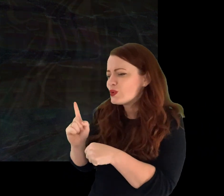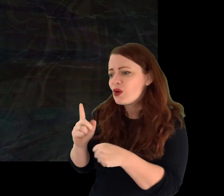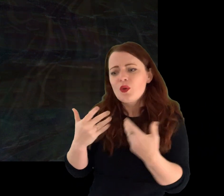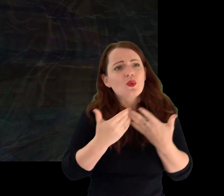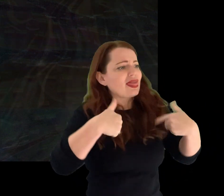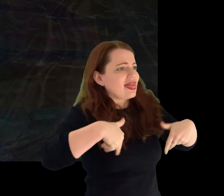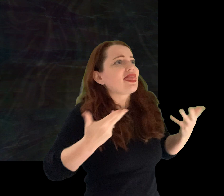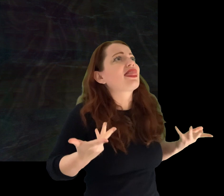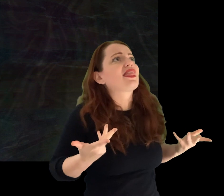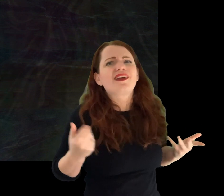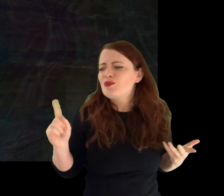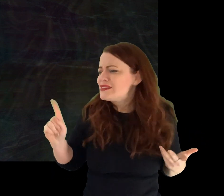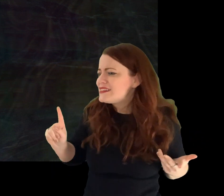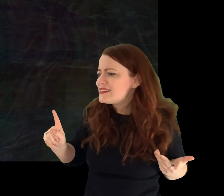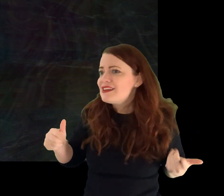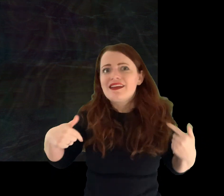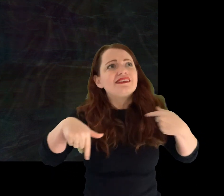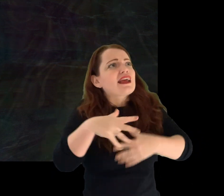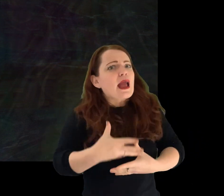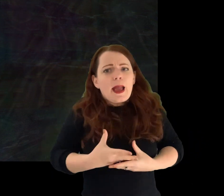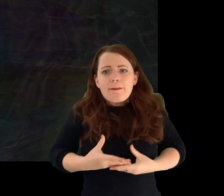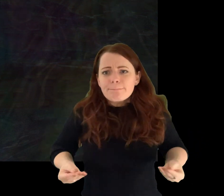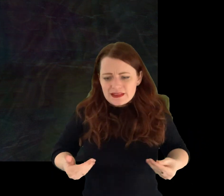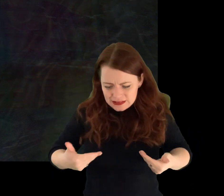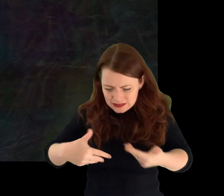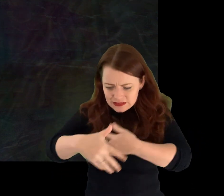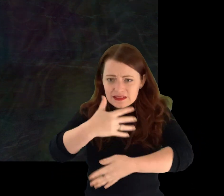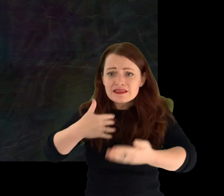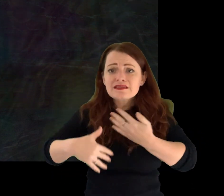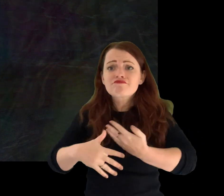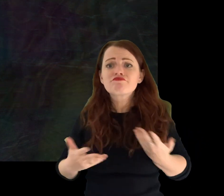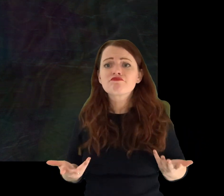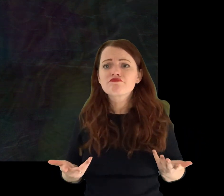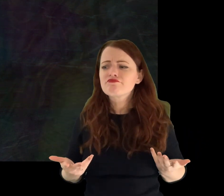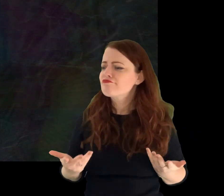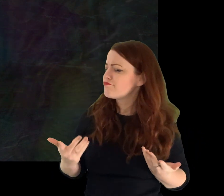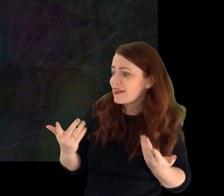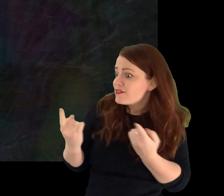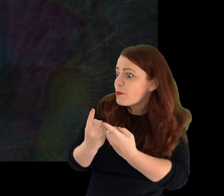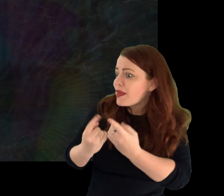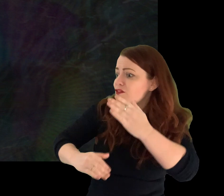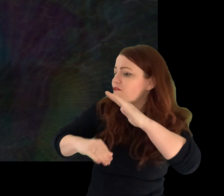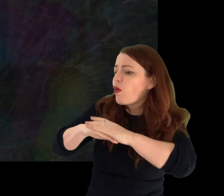“With this” “What's this?” “This emptiness?” “Well, what can you do with a thing that is full?”